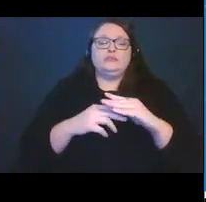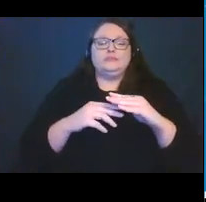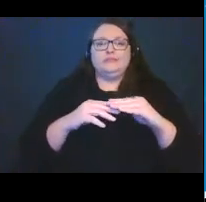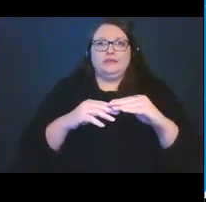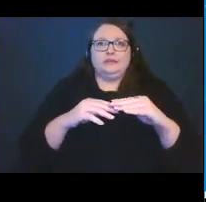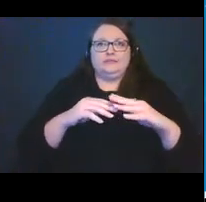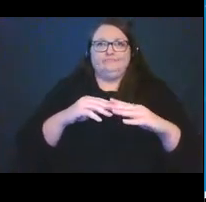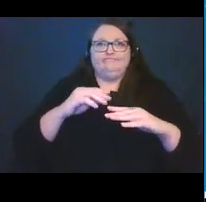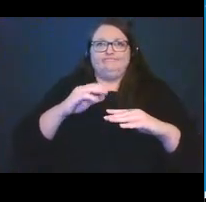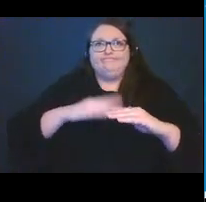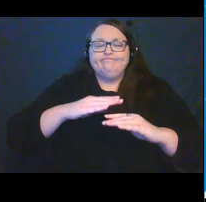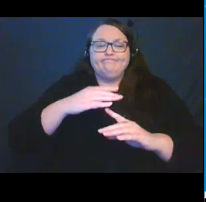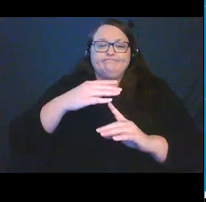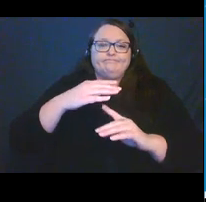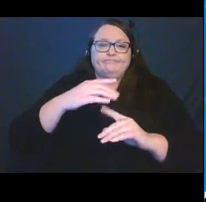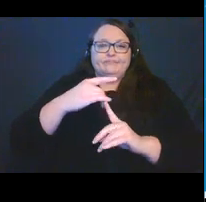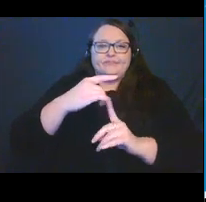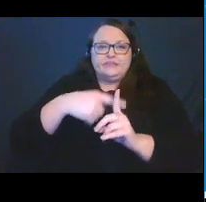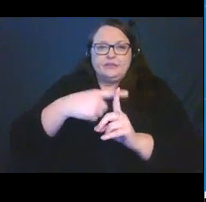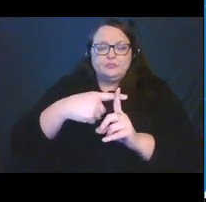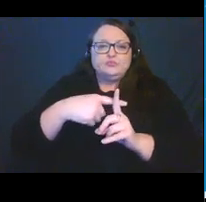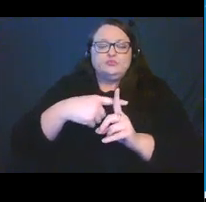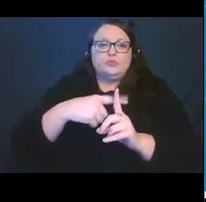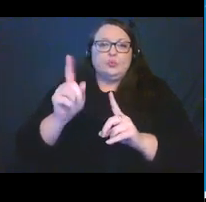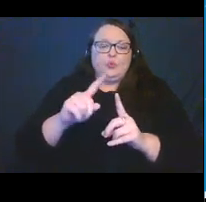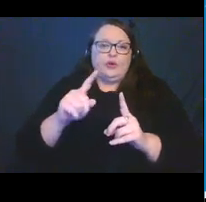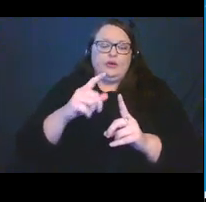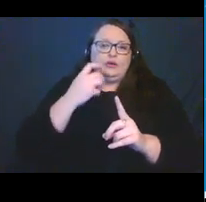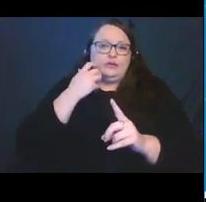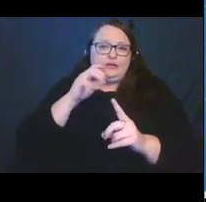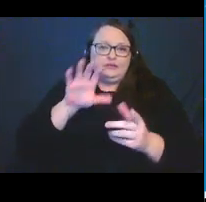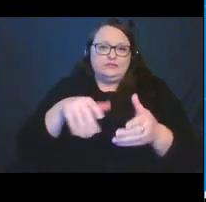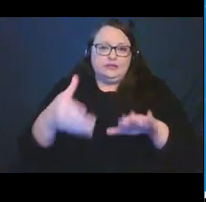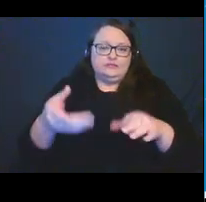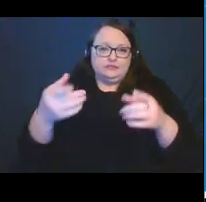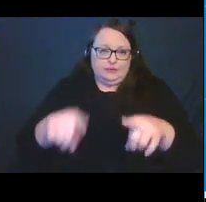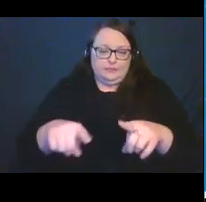modeled to occur. Anything above it presents some level of danger regarding heat, anything